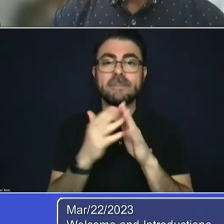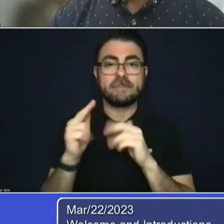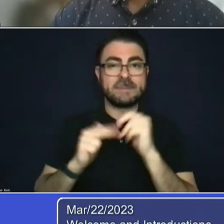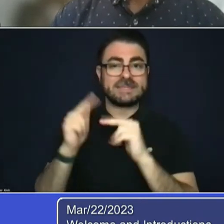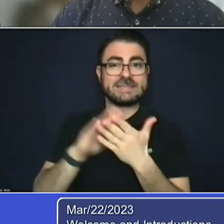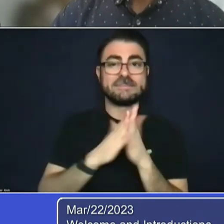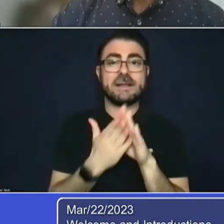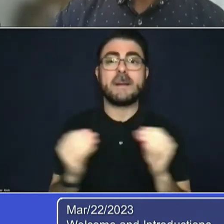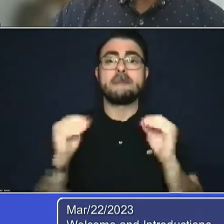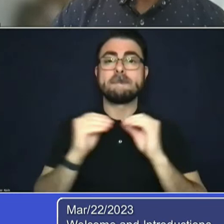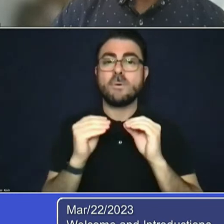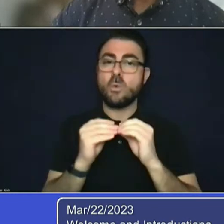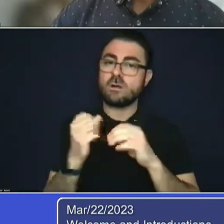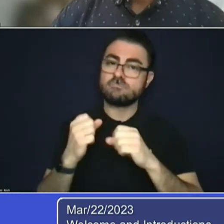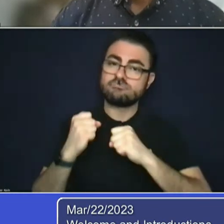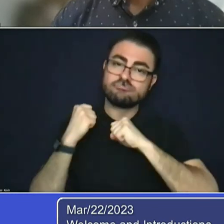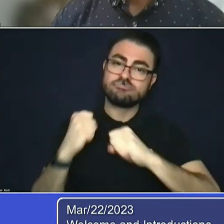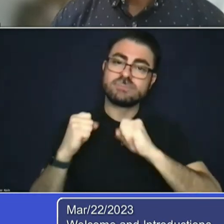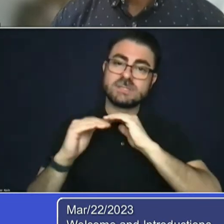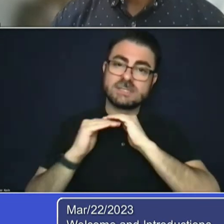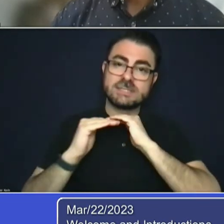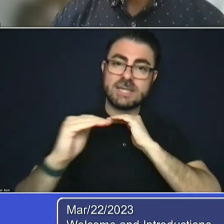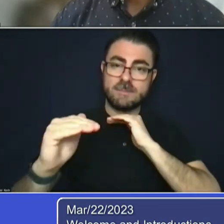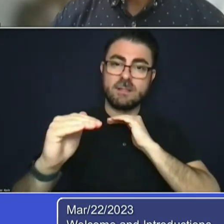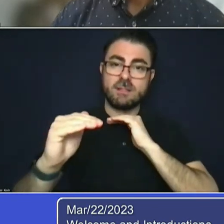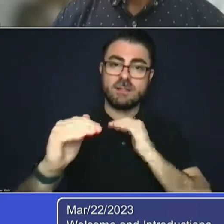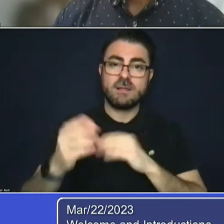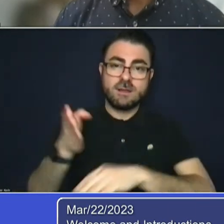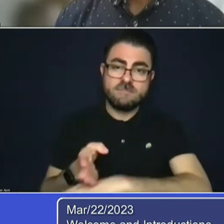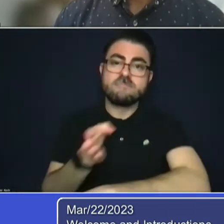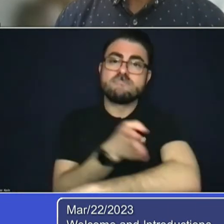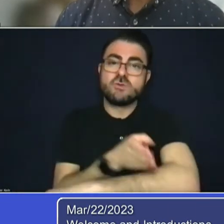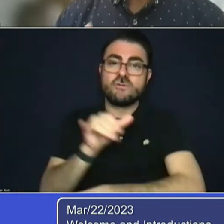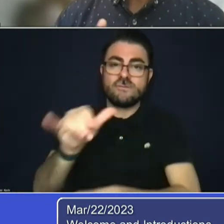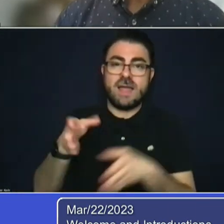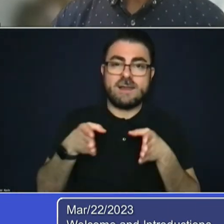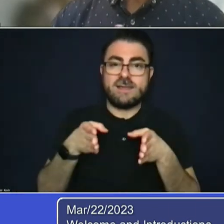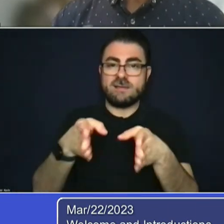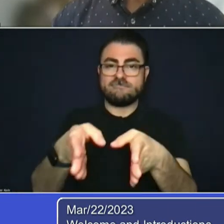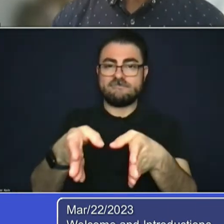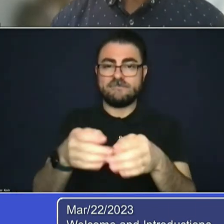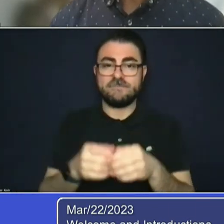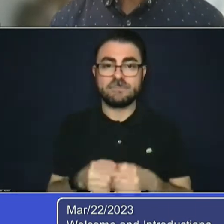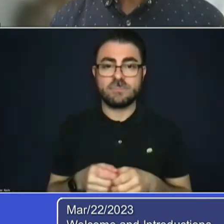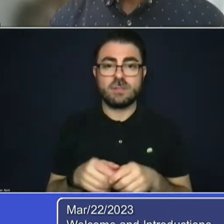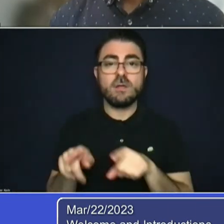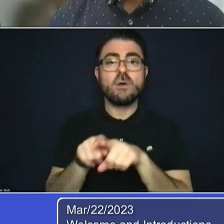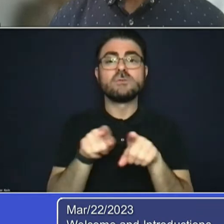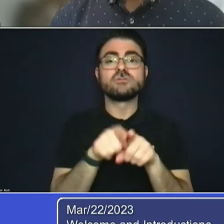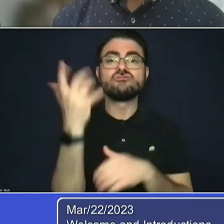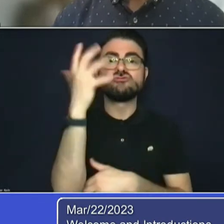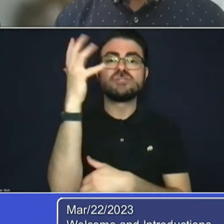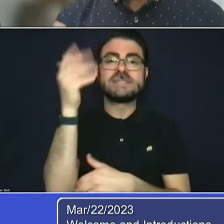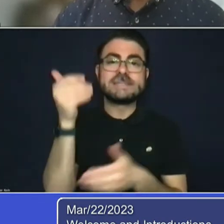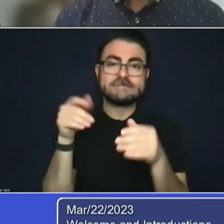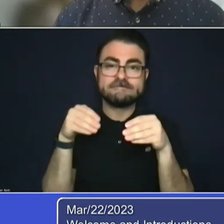GREEN INFRASTRUCTURE INVESTMENTS. HELPING THEM BE MORE STABLE, AND